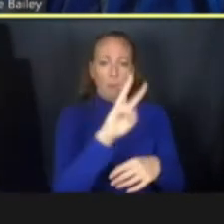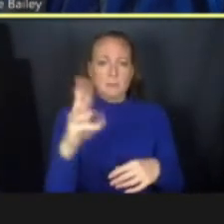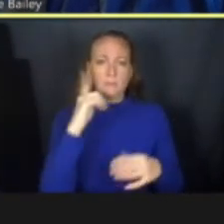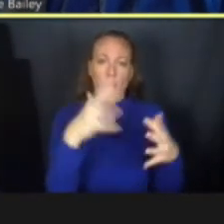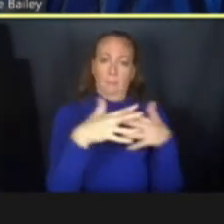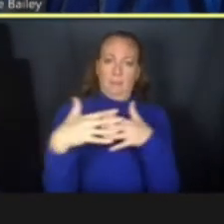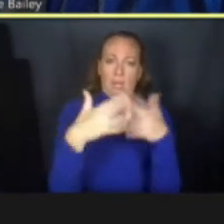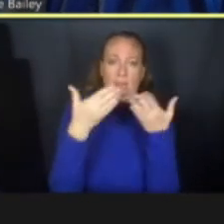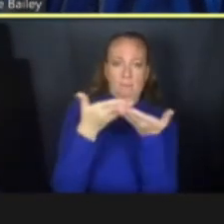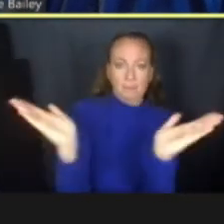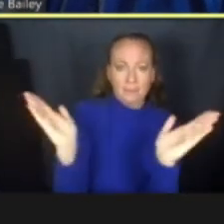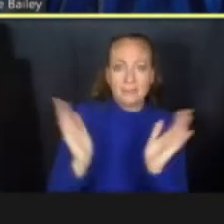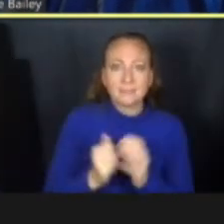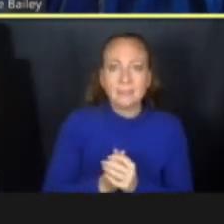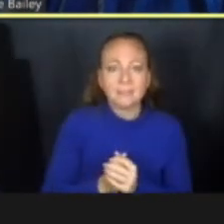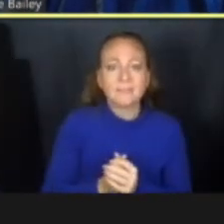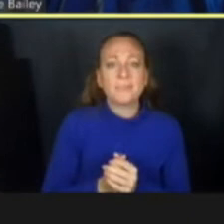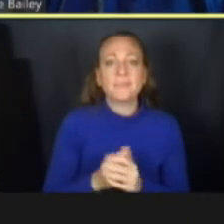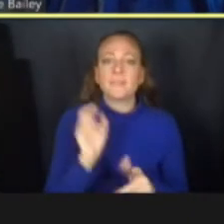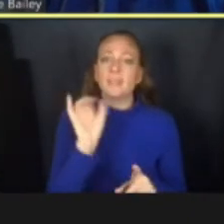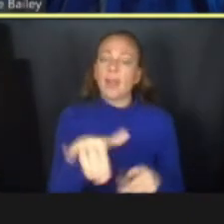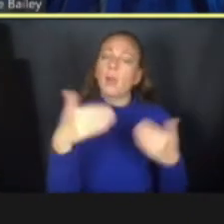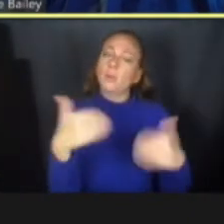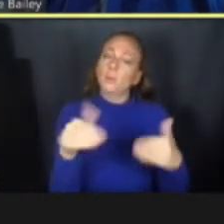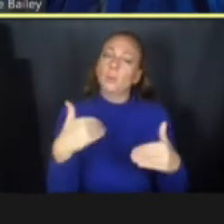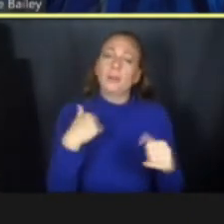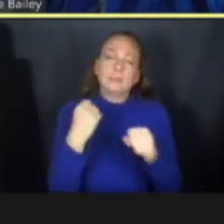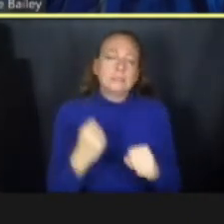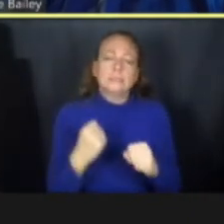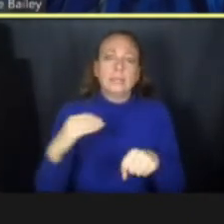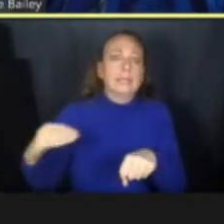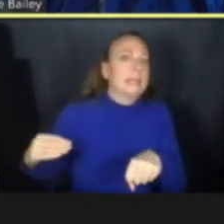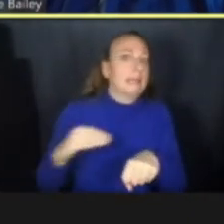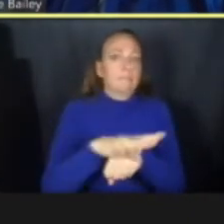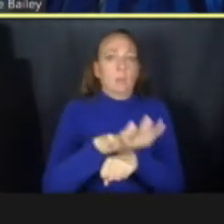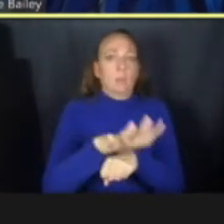And this has had tremendous influence on federal websites in the past couple of years.